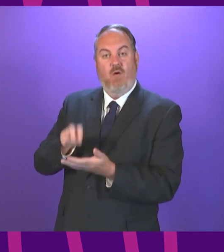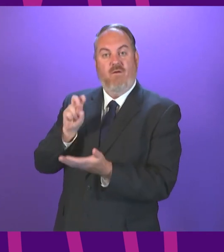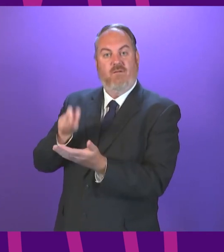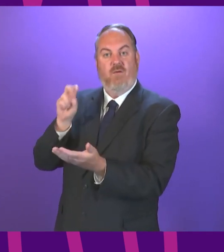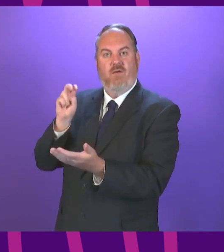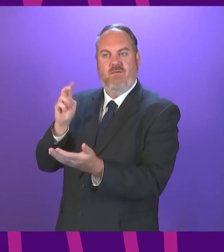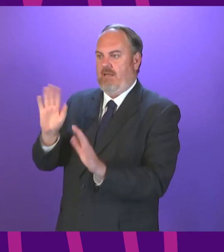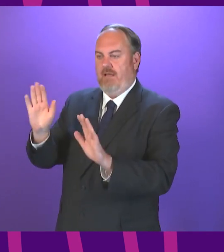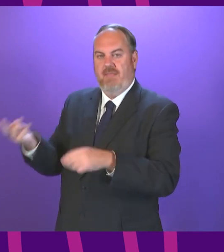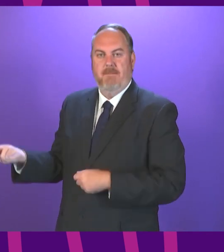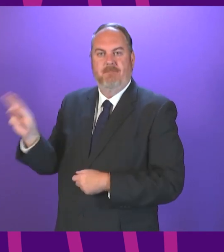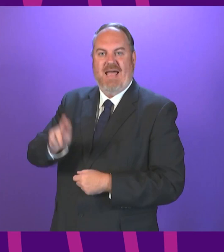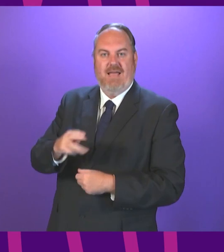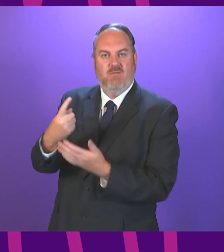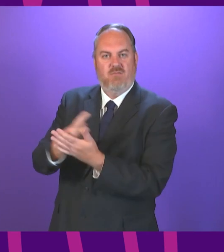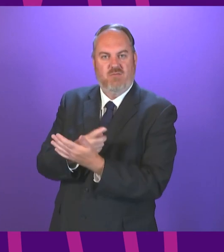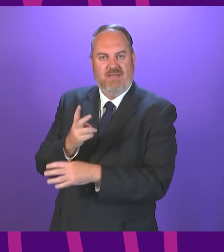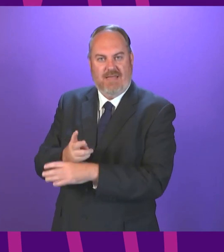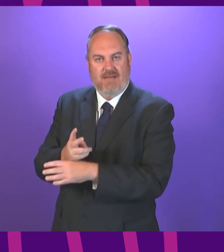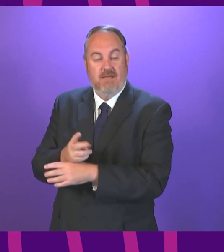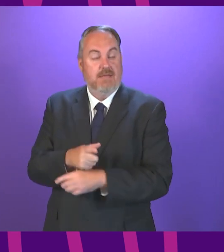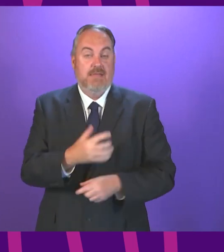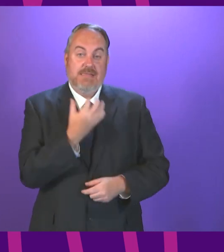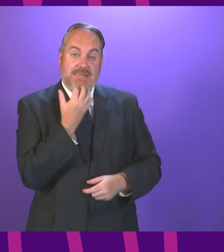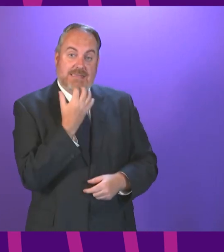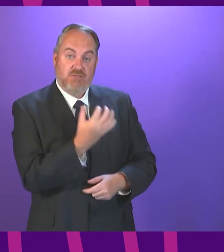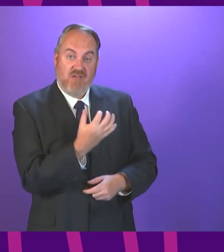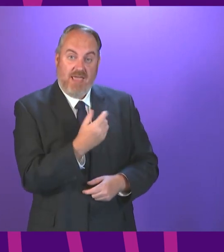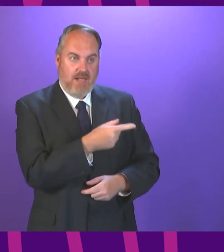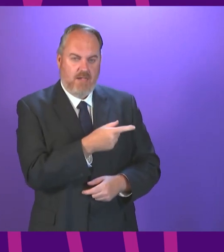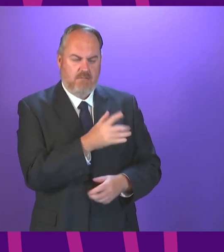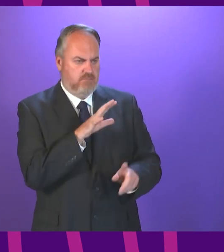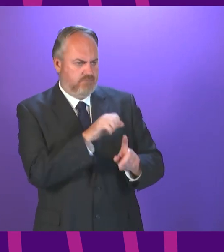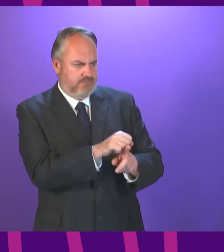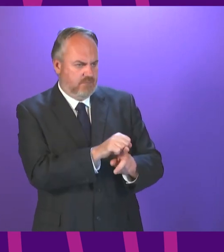in cases as a result of delta, despite its very high level of vaccination.